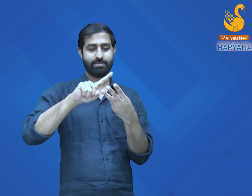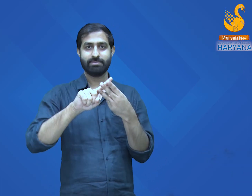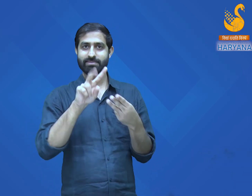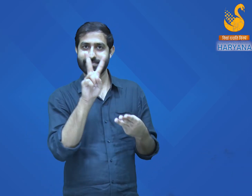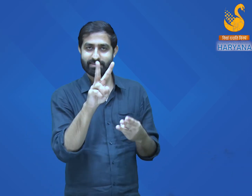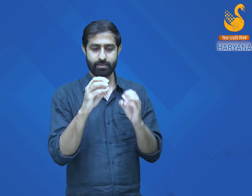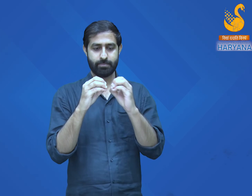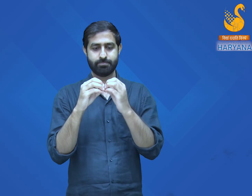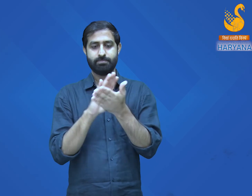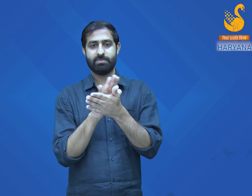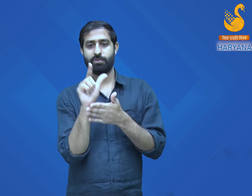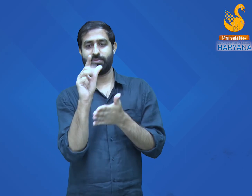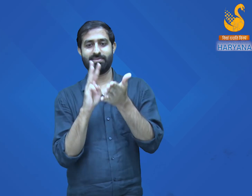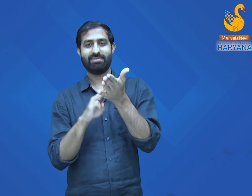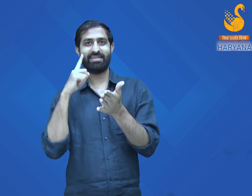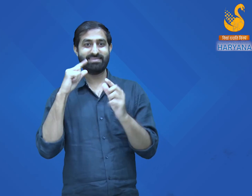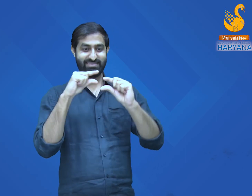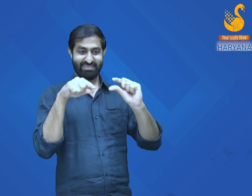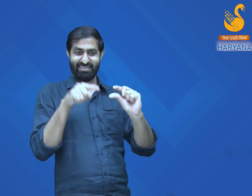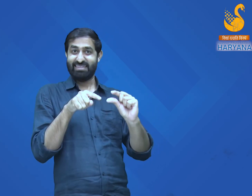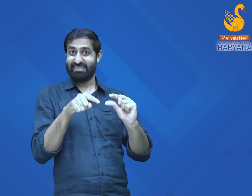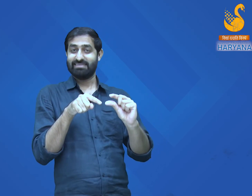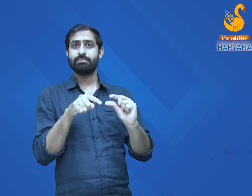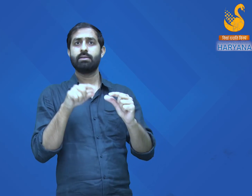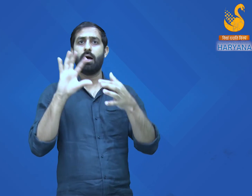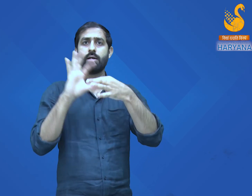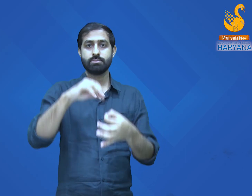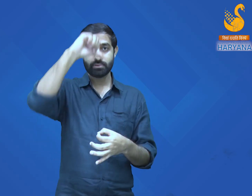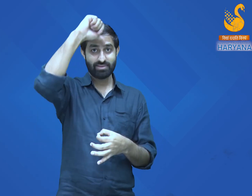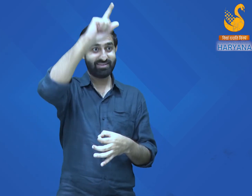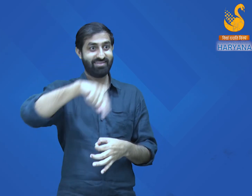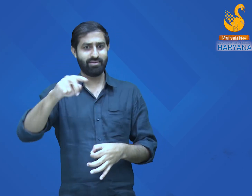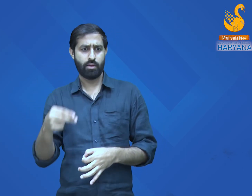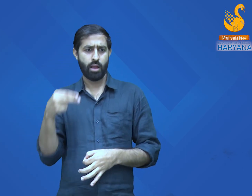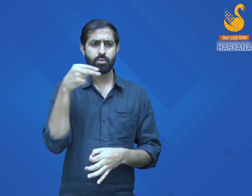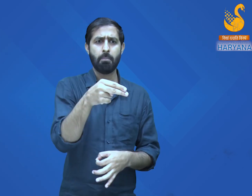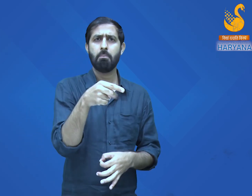Why is Bharat called Dev Bhumi?